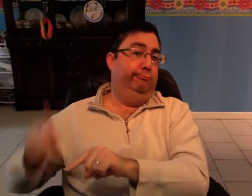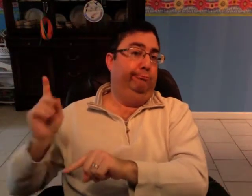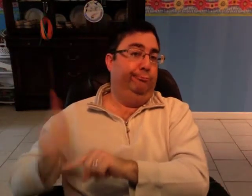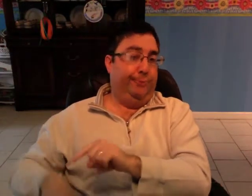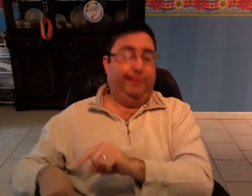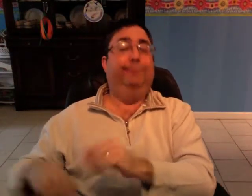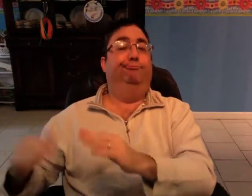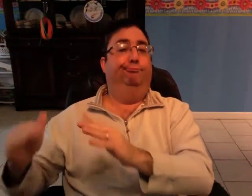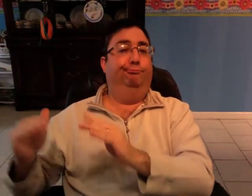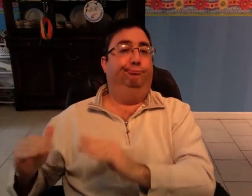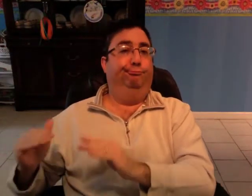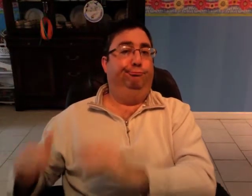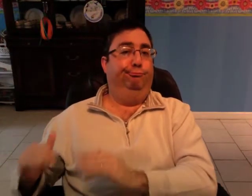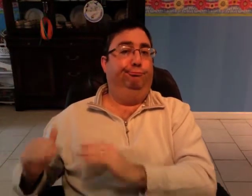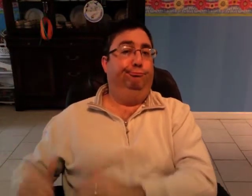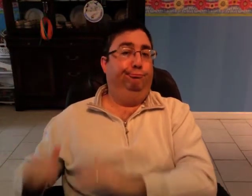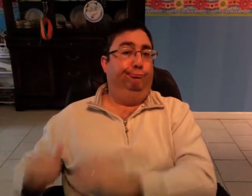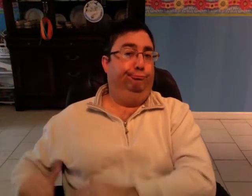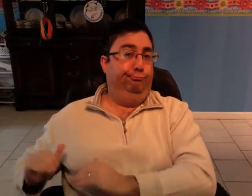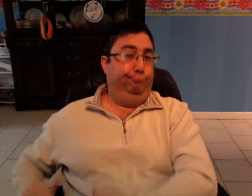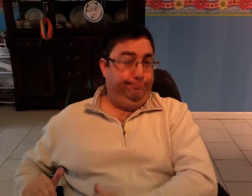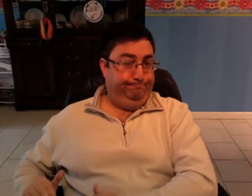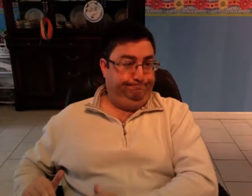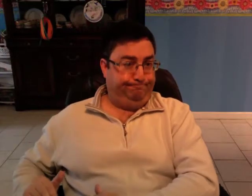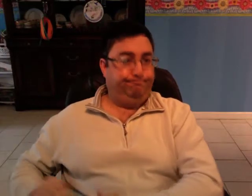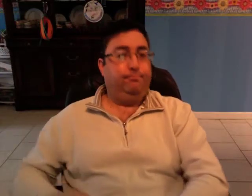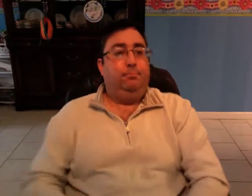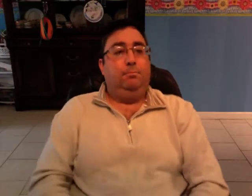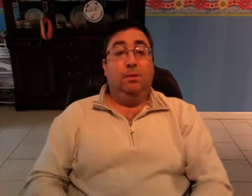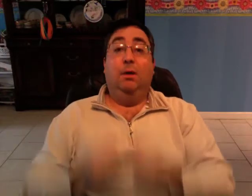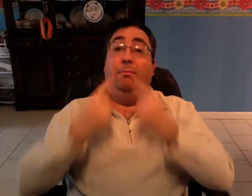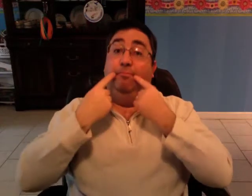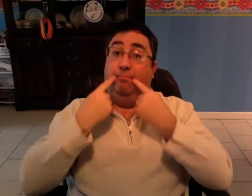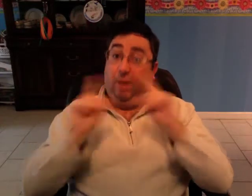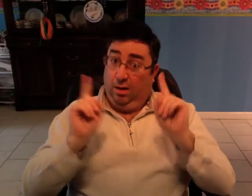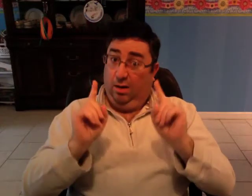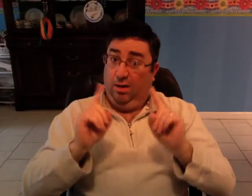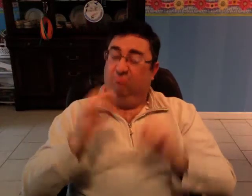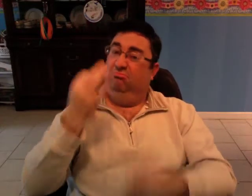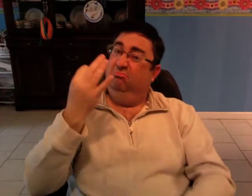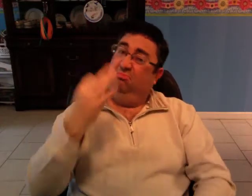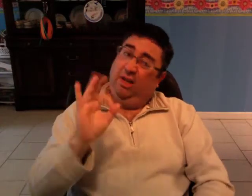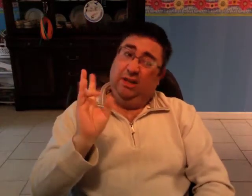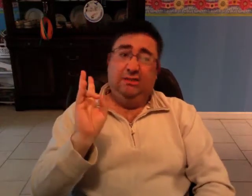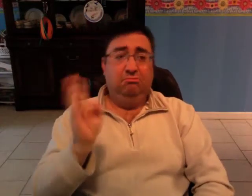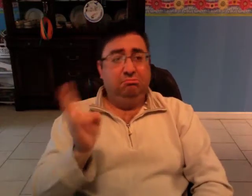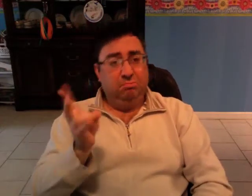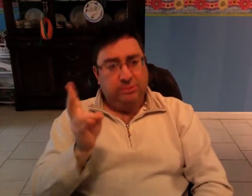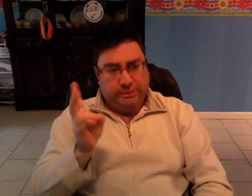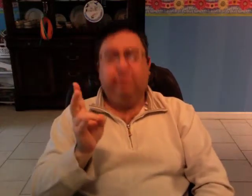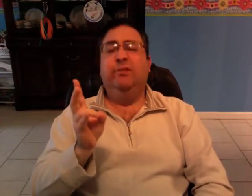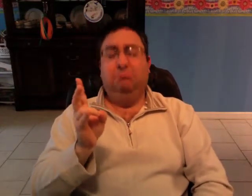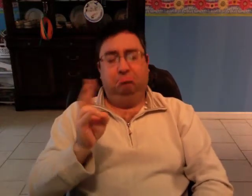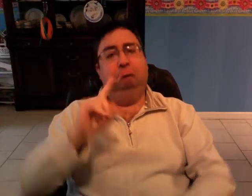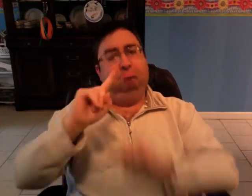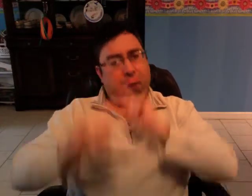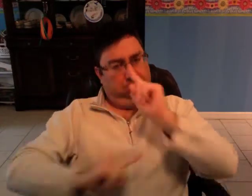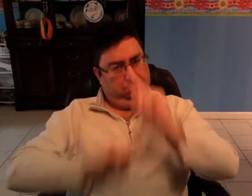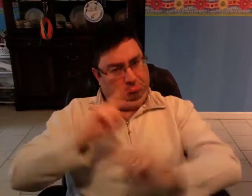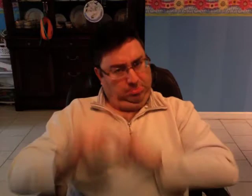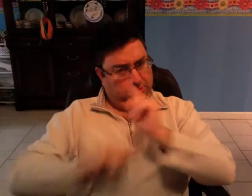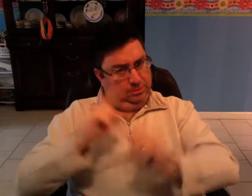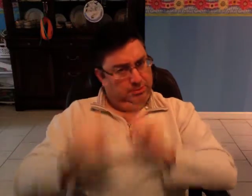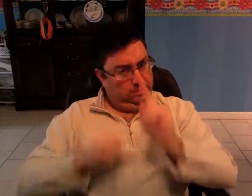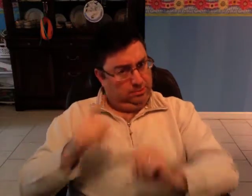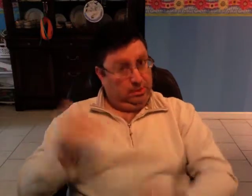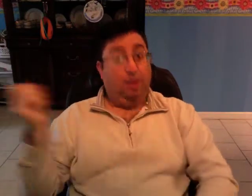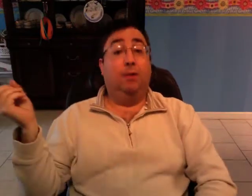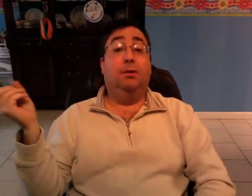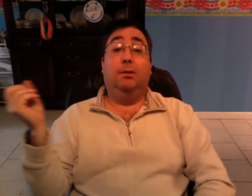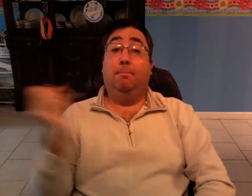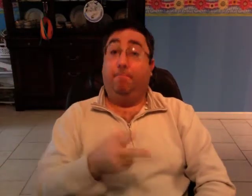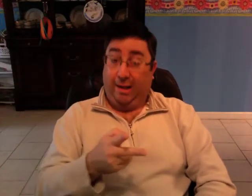Finally in the 1970s sign language made a comeback,